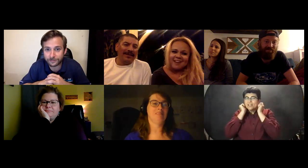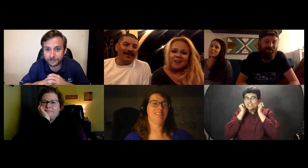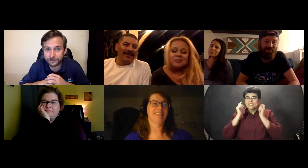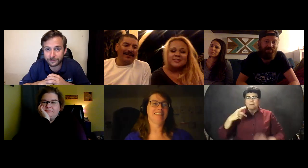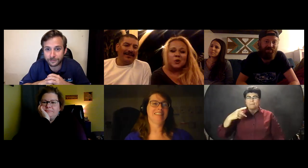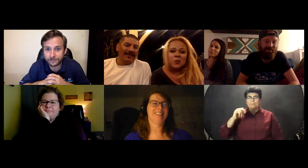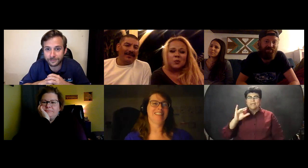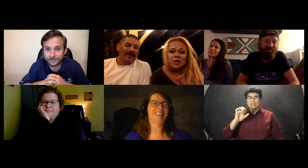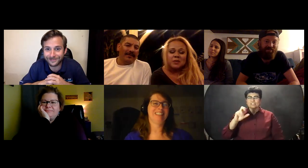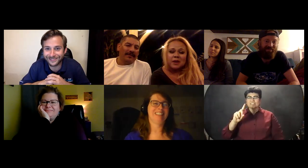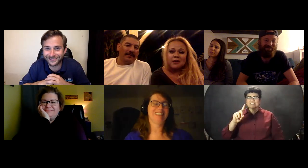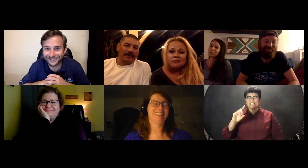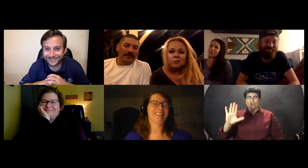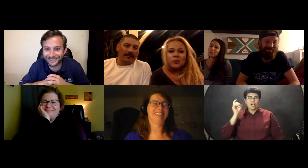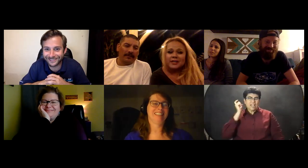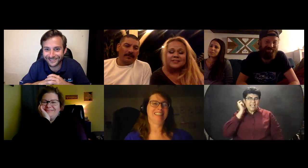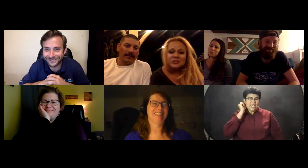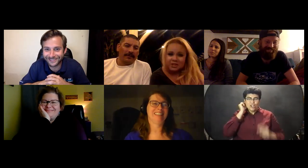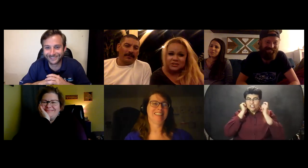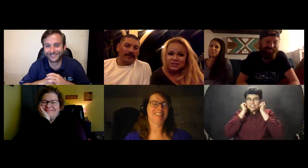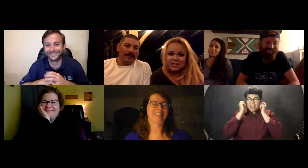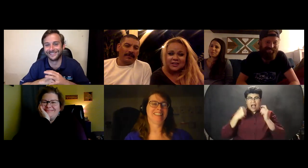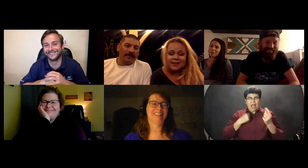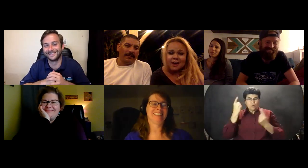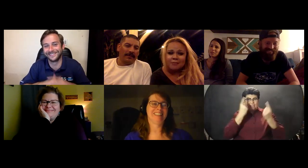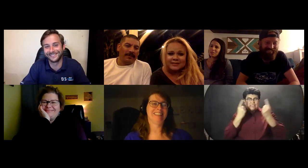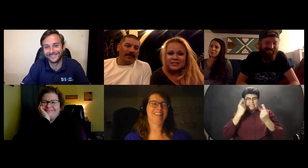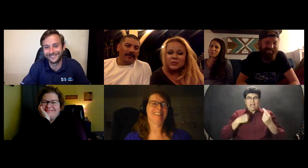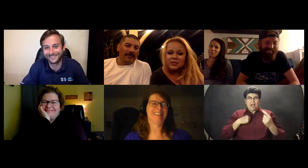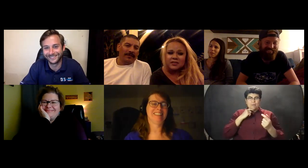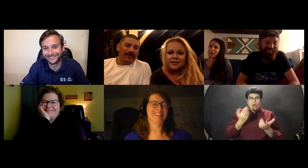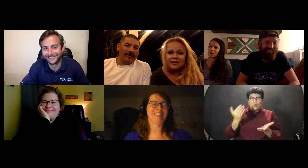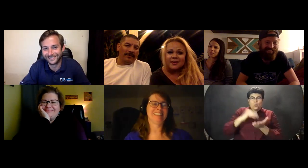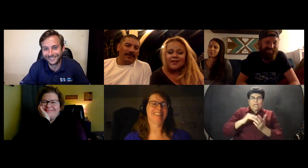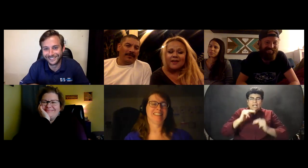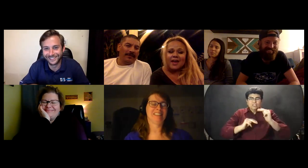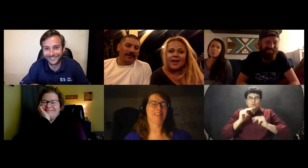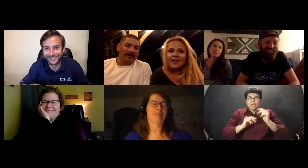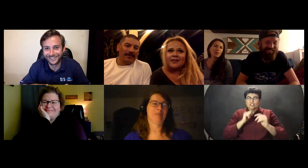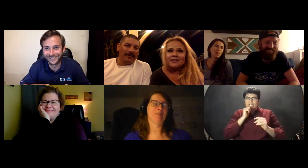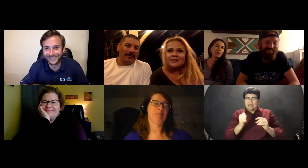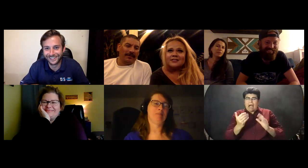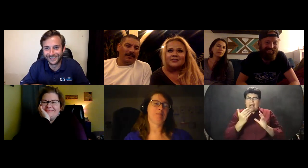i was so worried about reconstruction